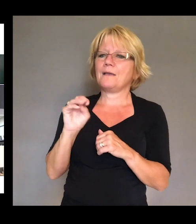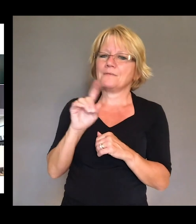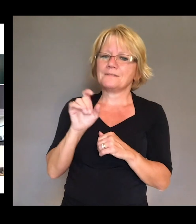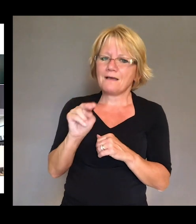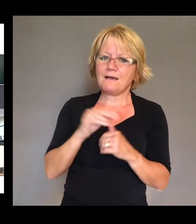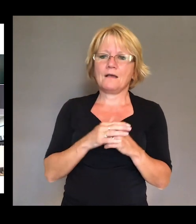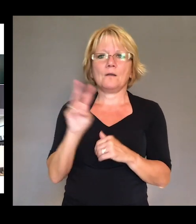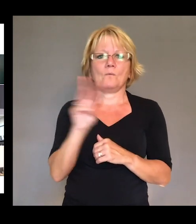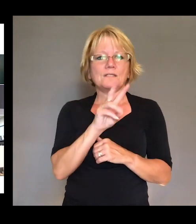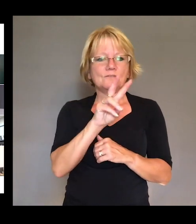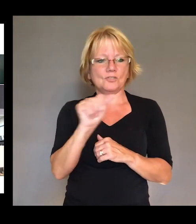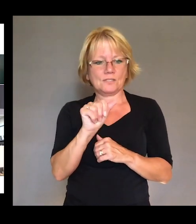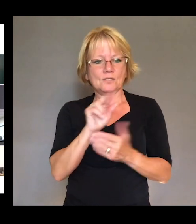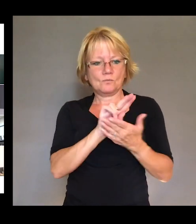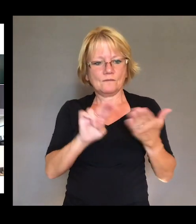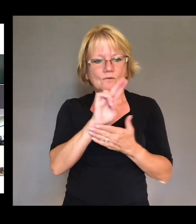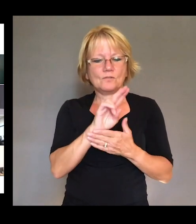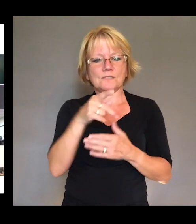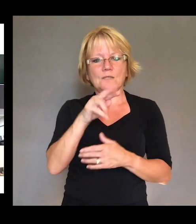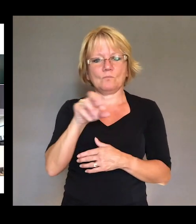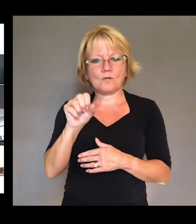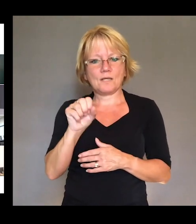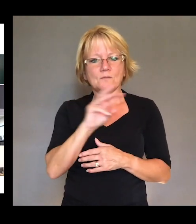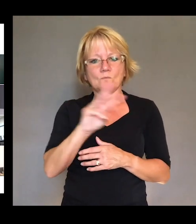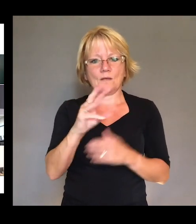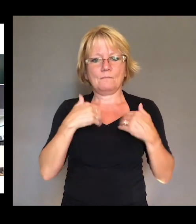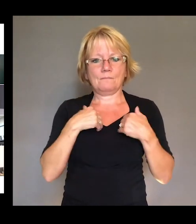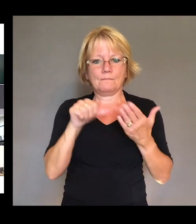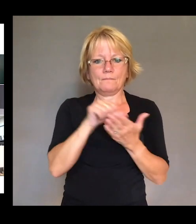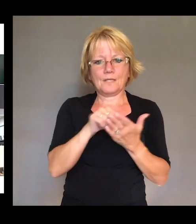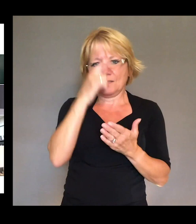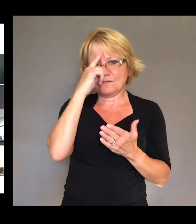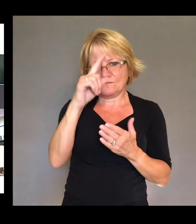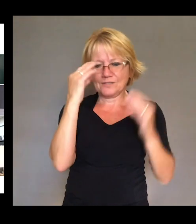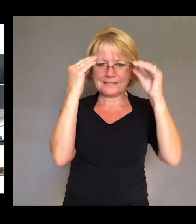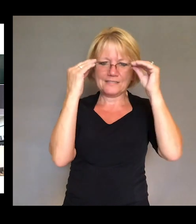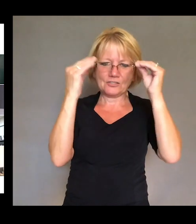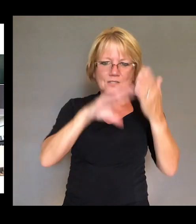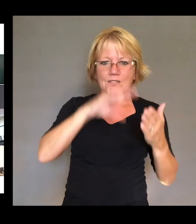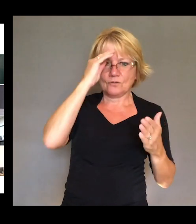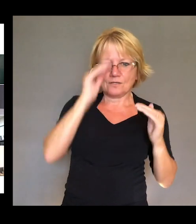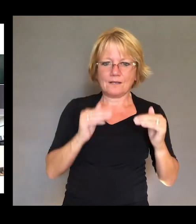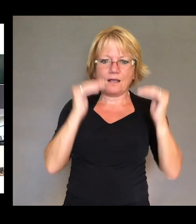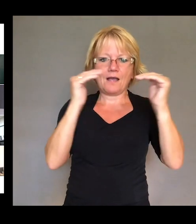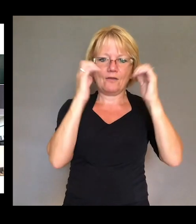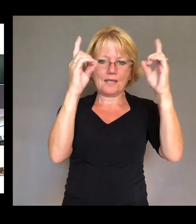It's on Amazon, West Virginia university presses website has a page for the teaching and learning and higher ed series.